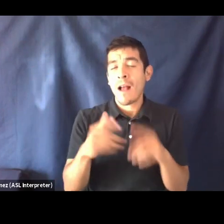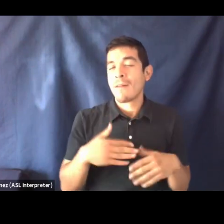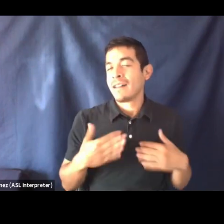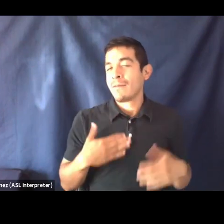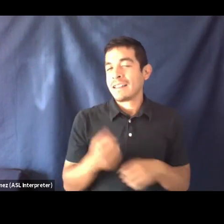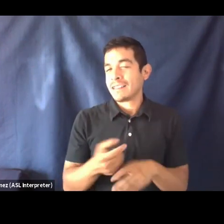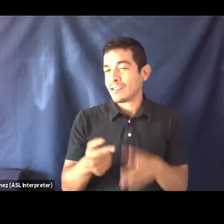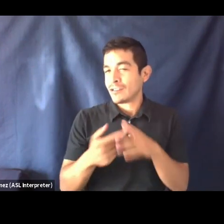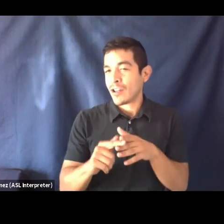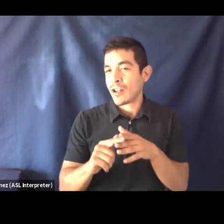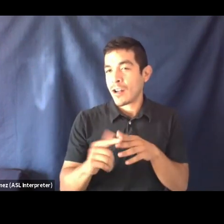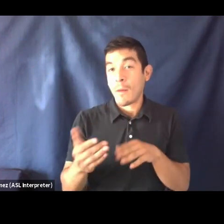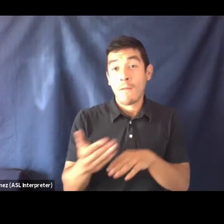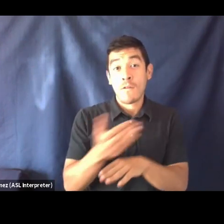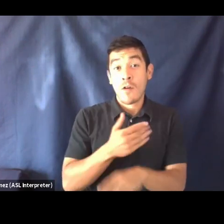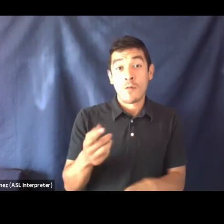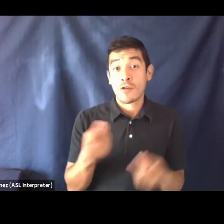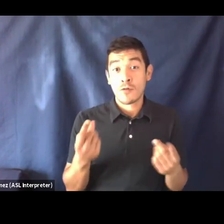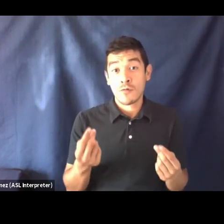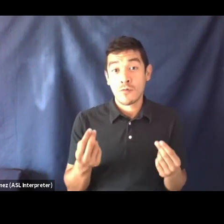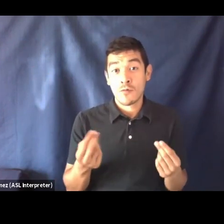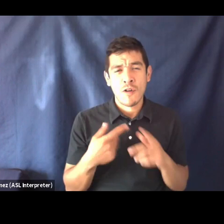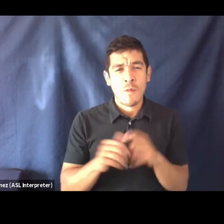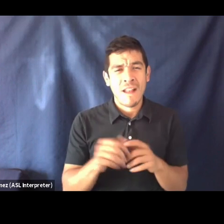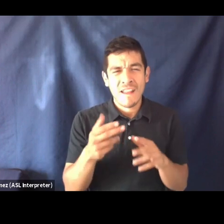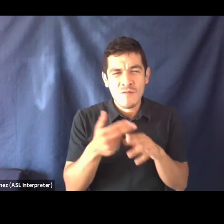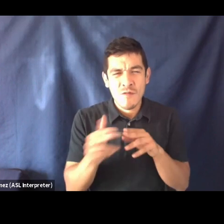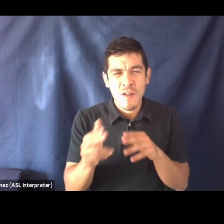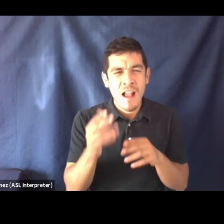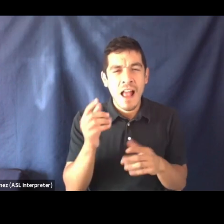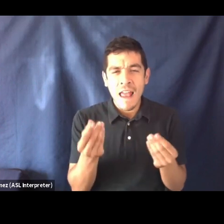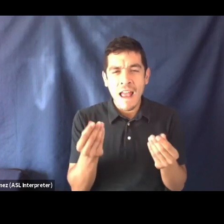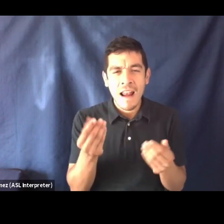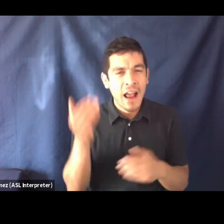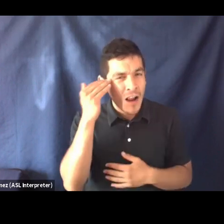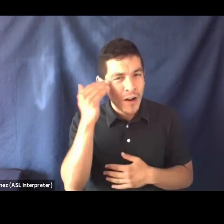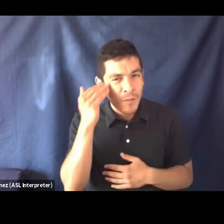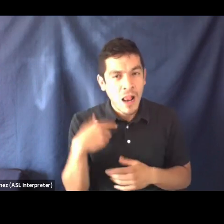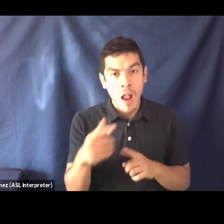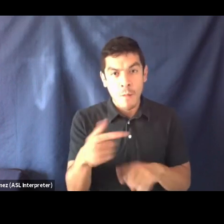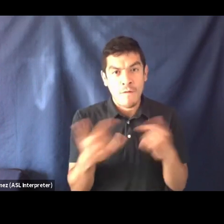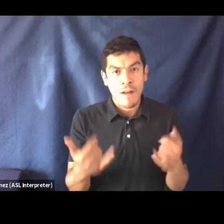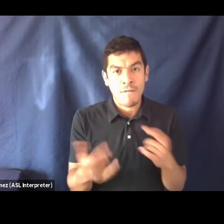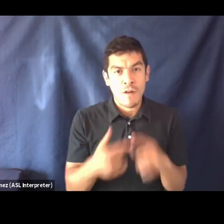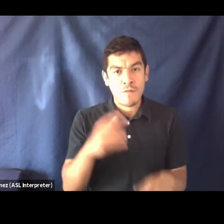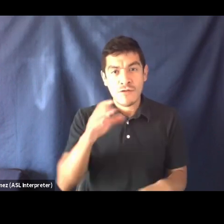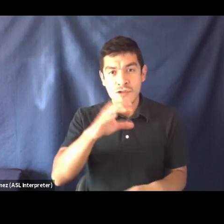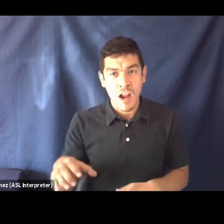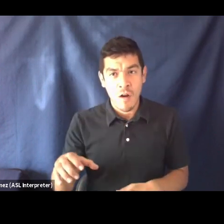I come to you today from Chicago on the unceded lands of the Three Fire Peoples,